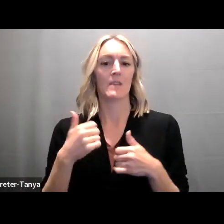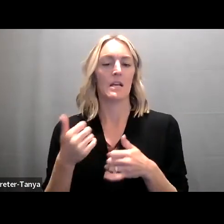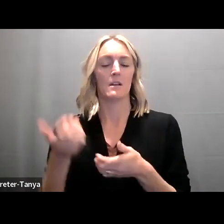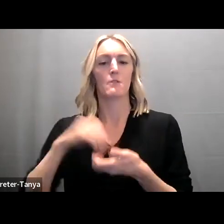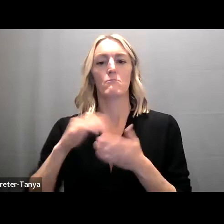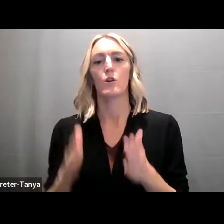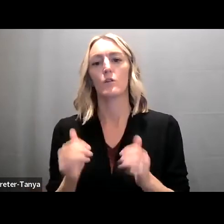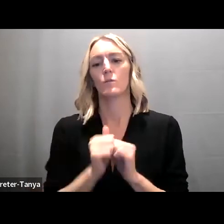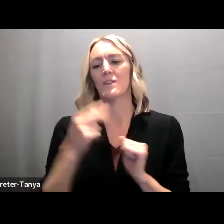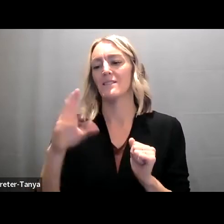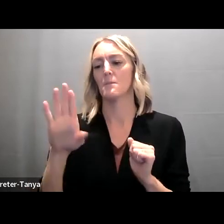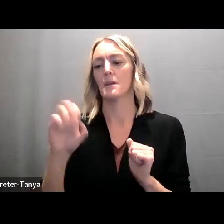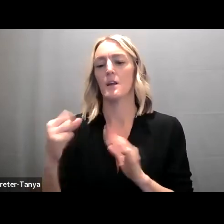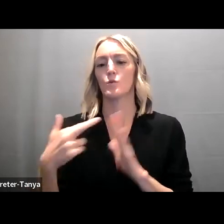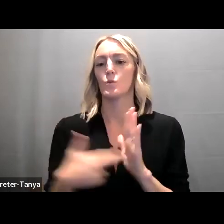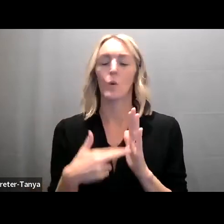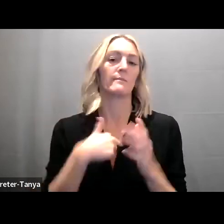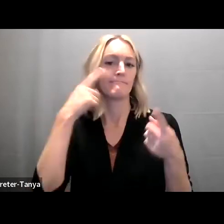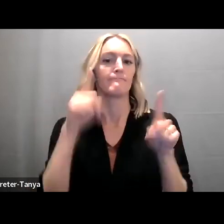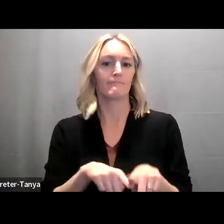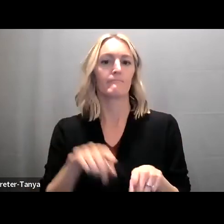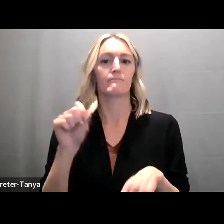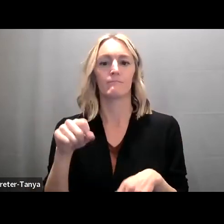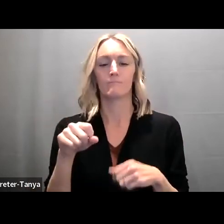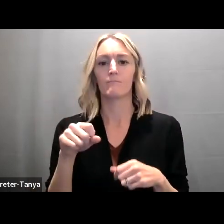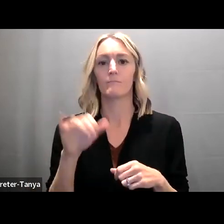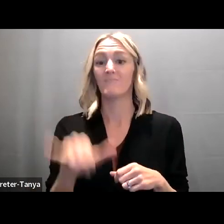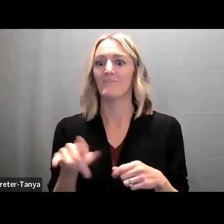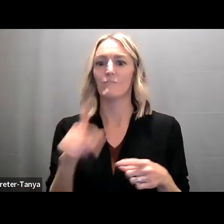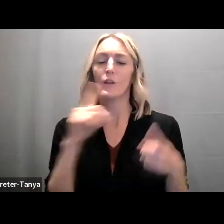Which couldn't I couldn't agree more. Aligns completely with IL philosophy.